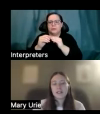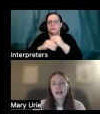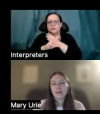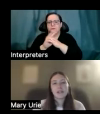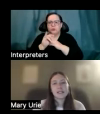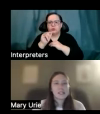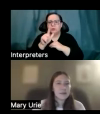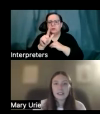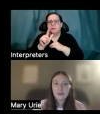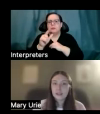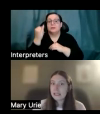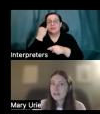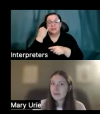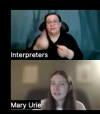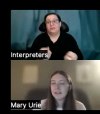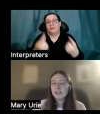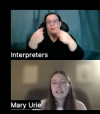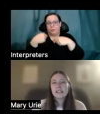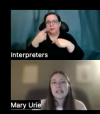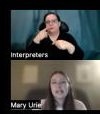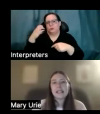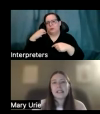to the Capitol is not something that's realistic for you. Then,